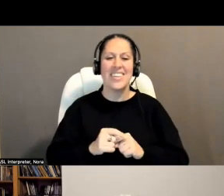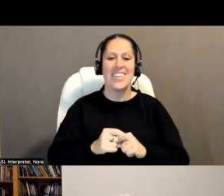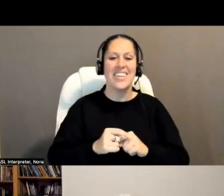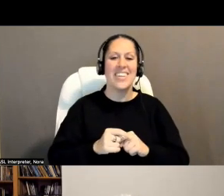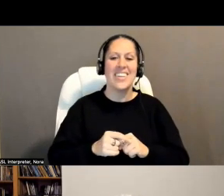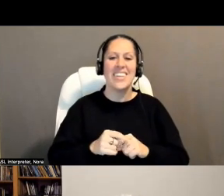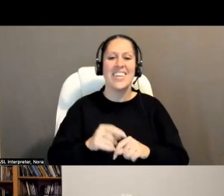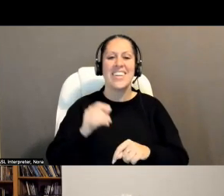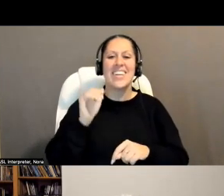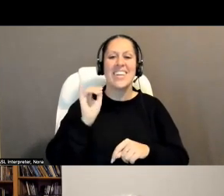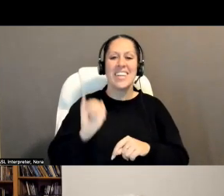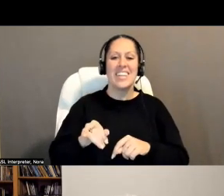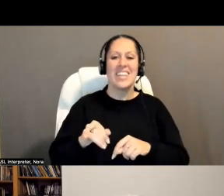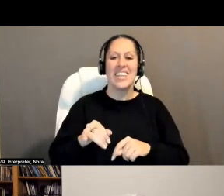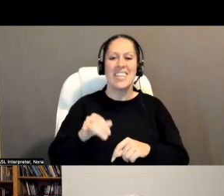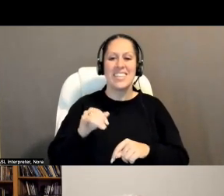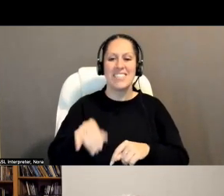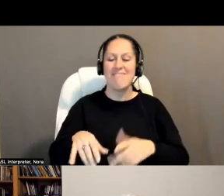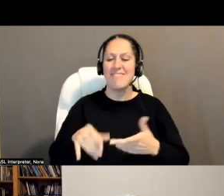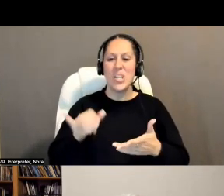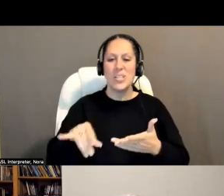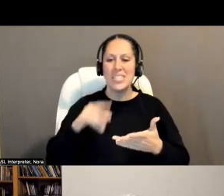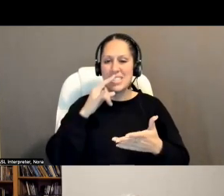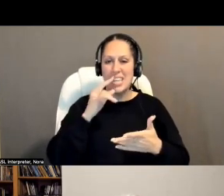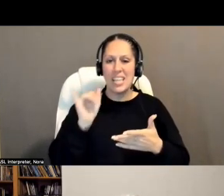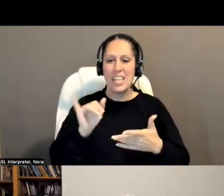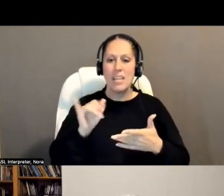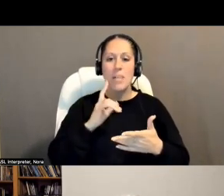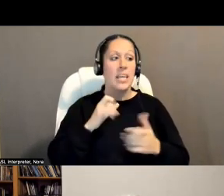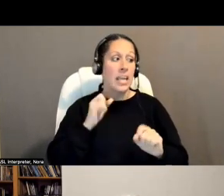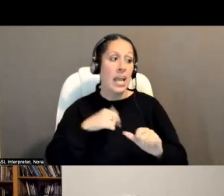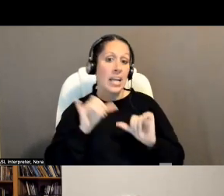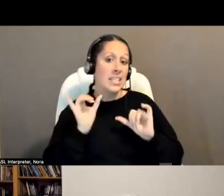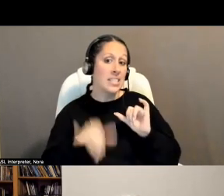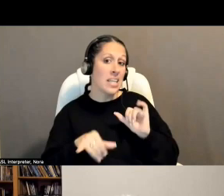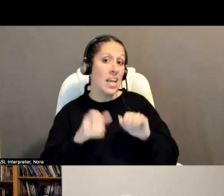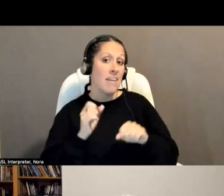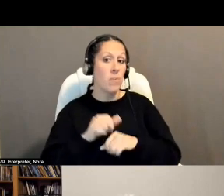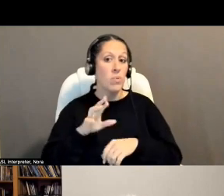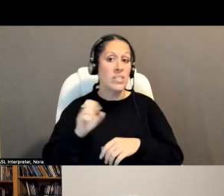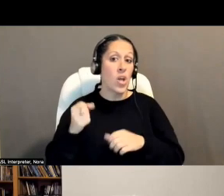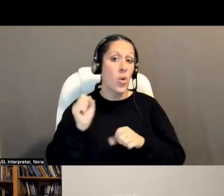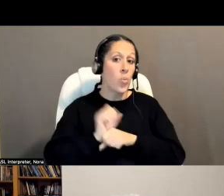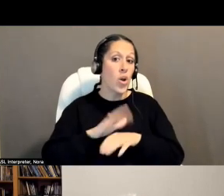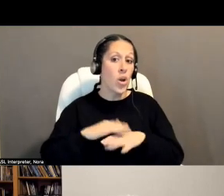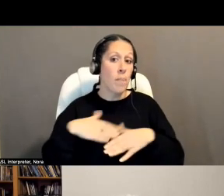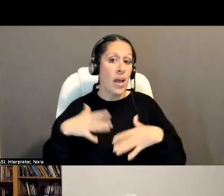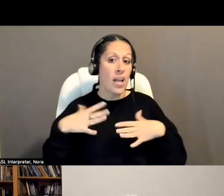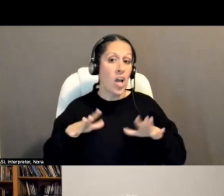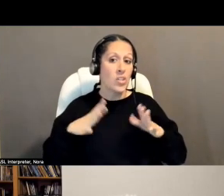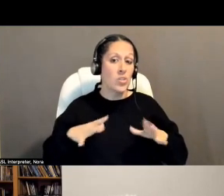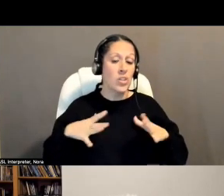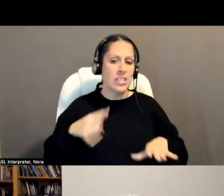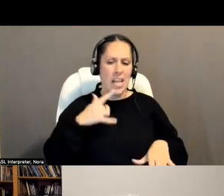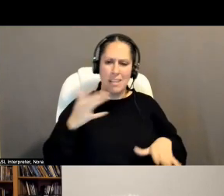That was a year I had to be, like, oh can I stay in from recess and work on my costume? And I was like: Heck yeah you can!